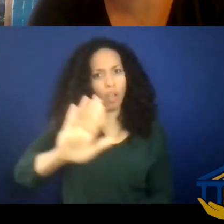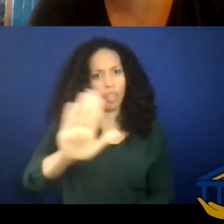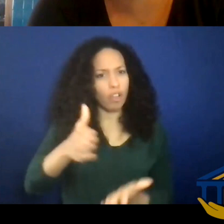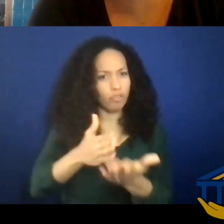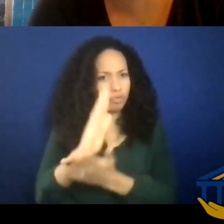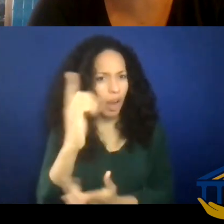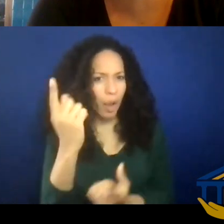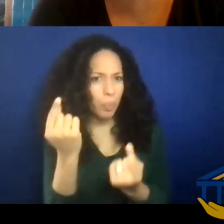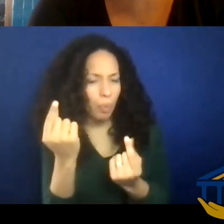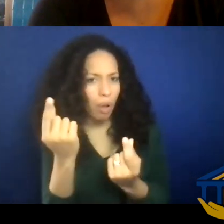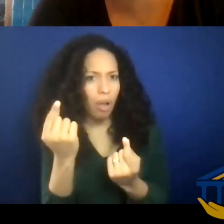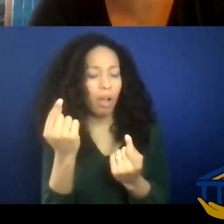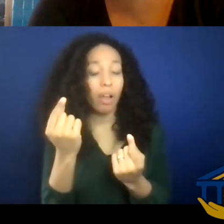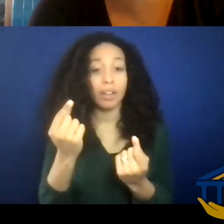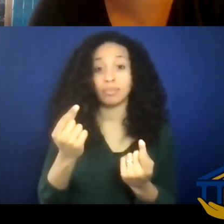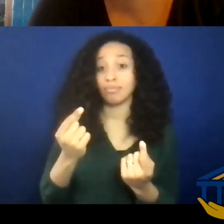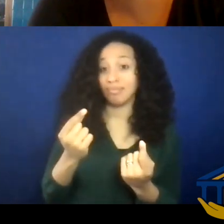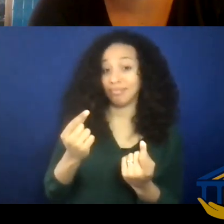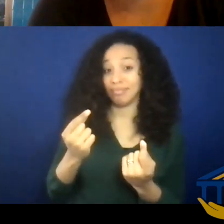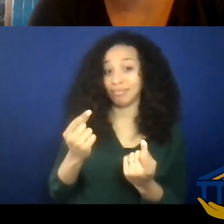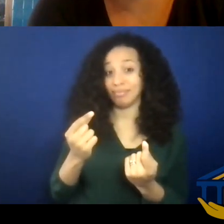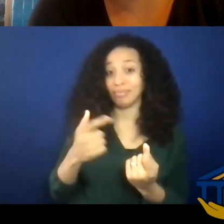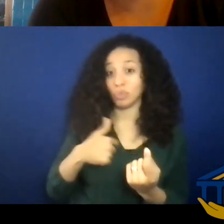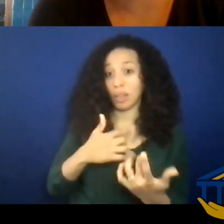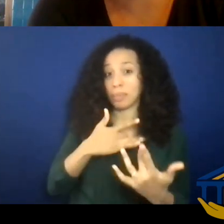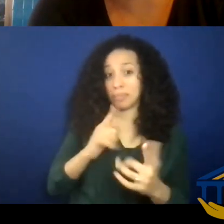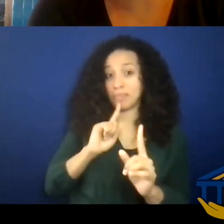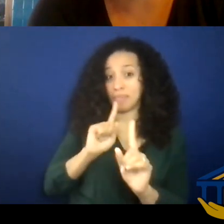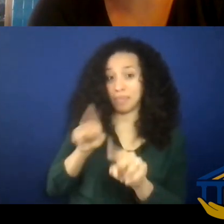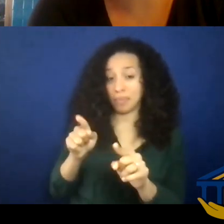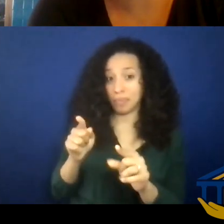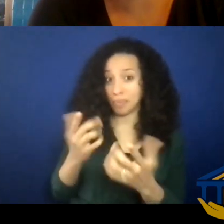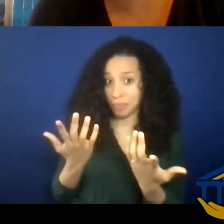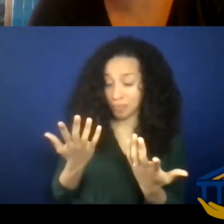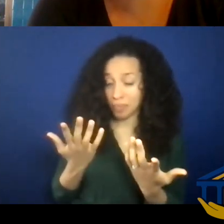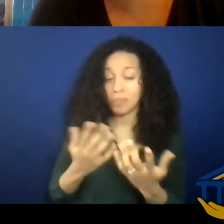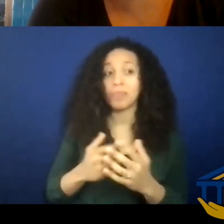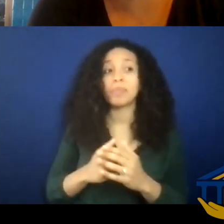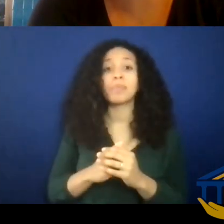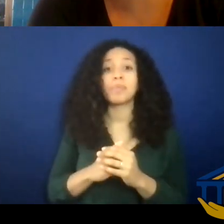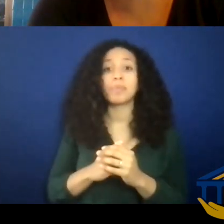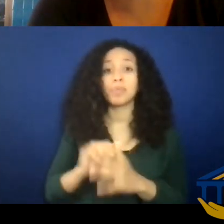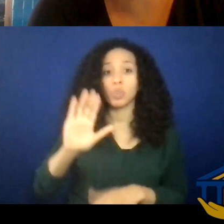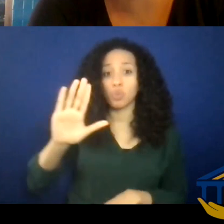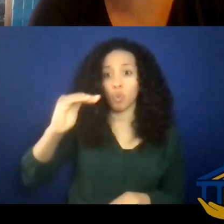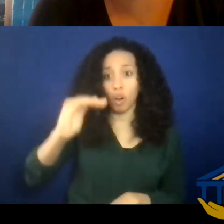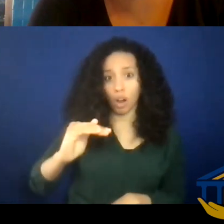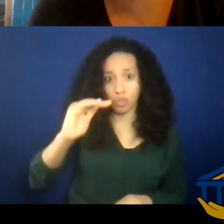the answer to that question is that your child is entitled to an appropriate education,